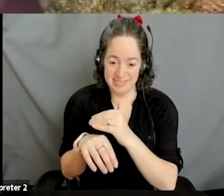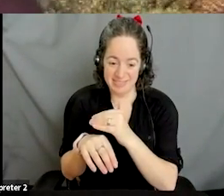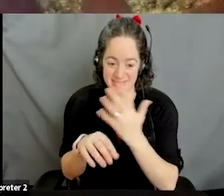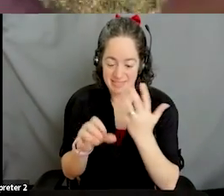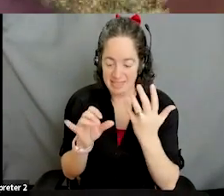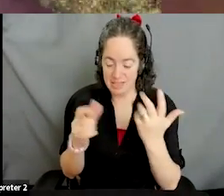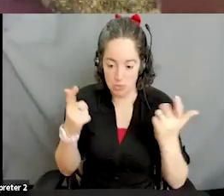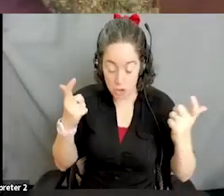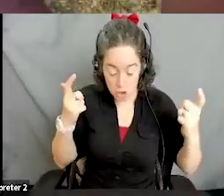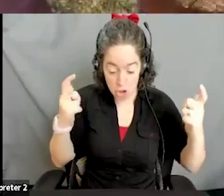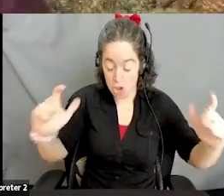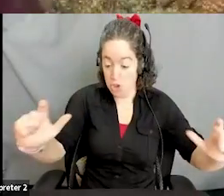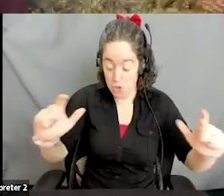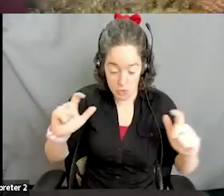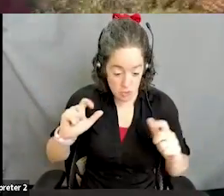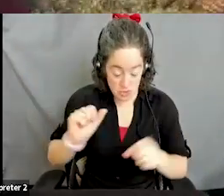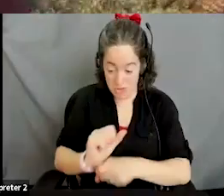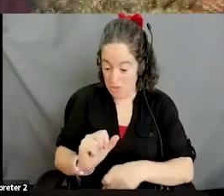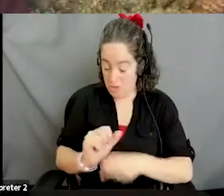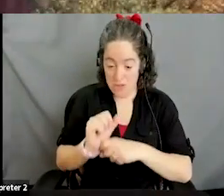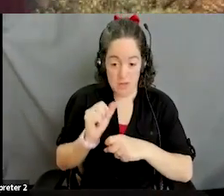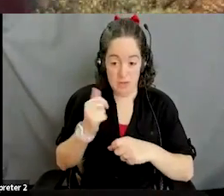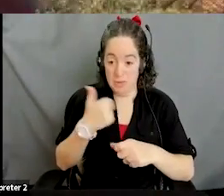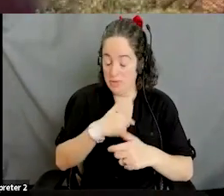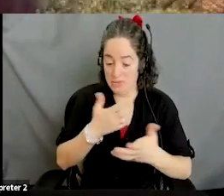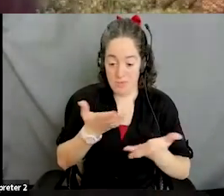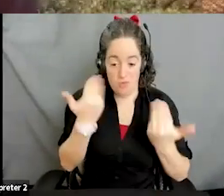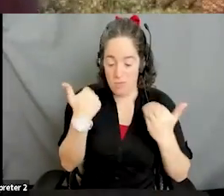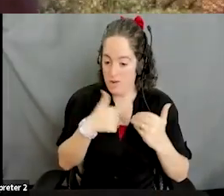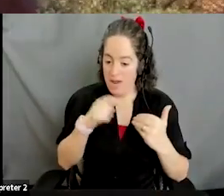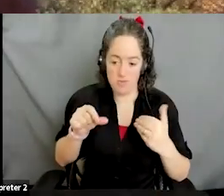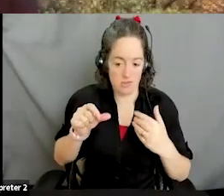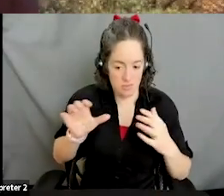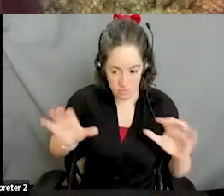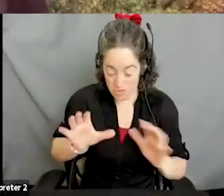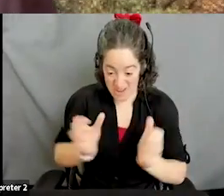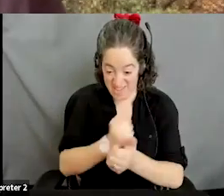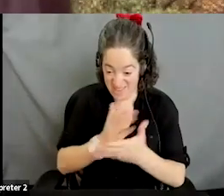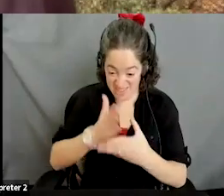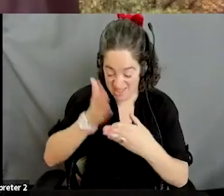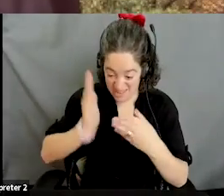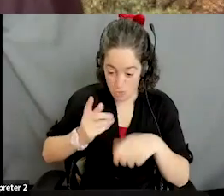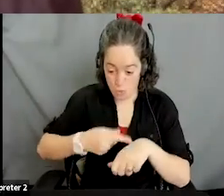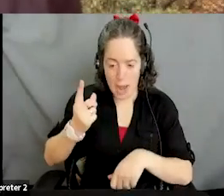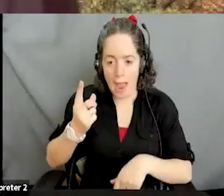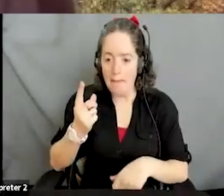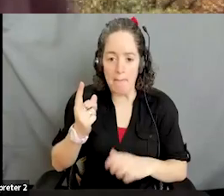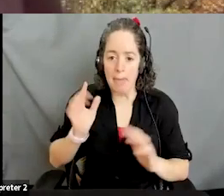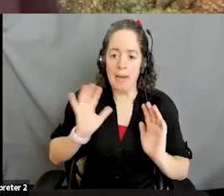to make it better. It's one big thing that we've got to take care of. It's not as much of a blocker to get started, but it can--